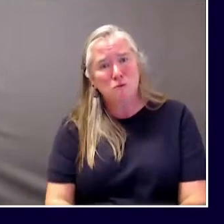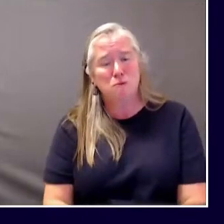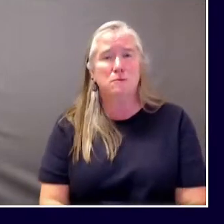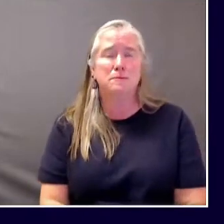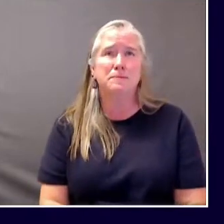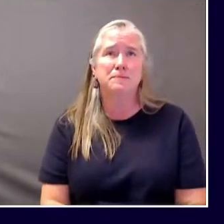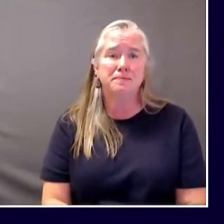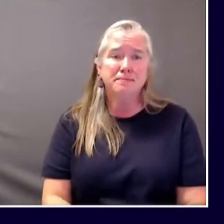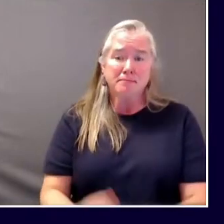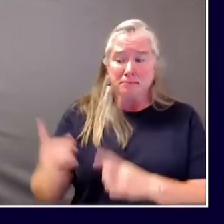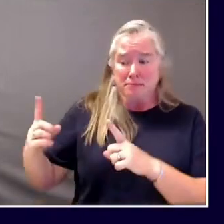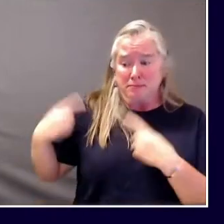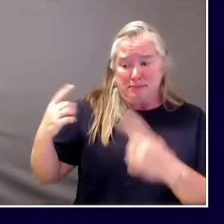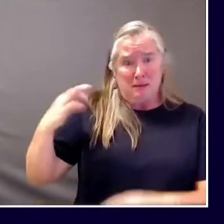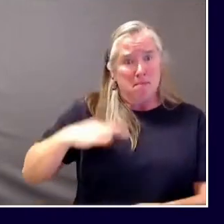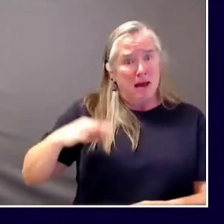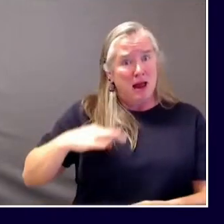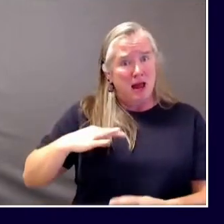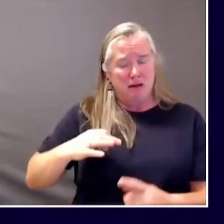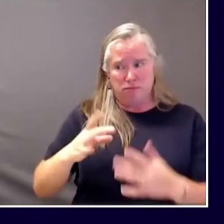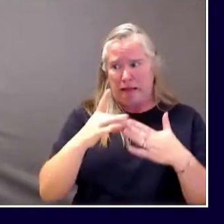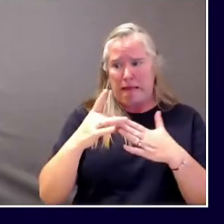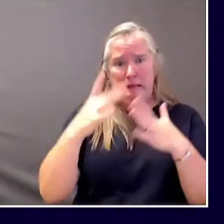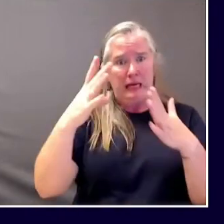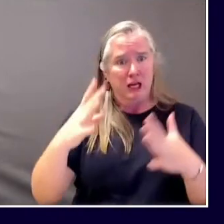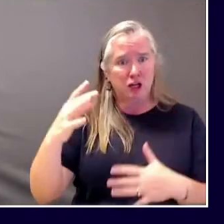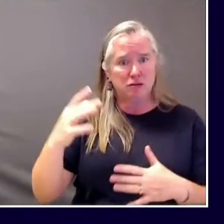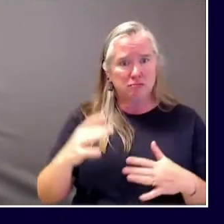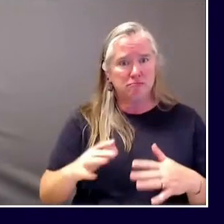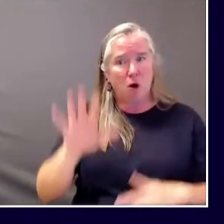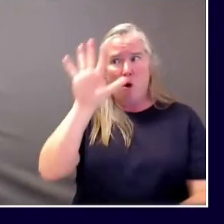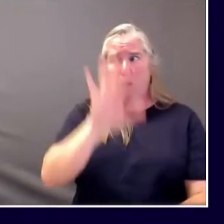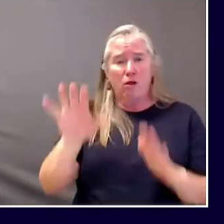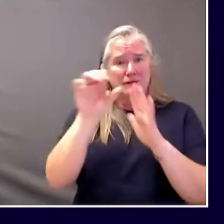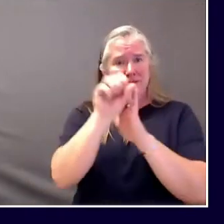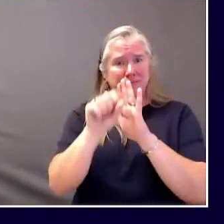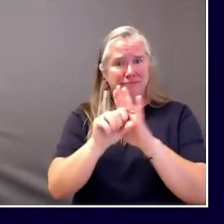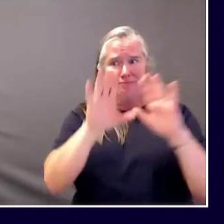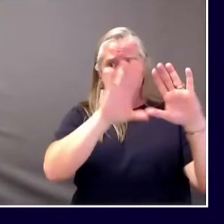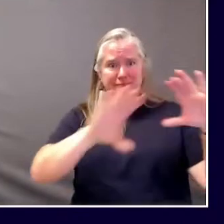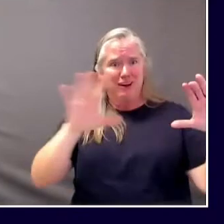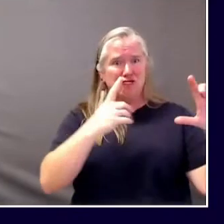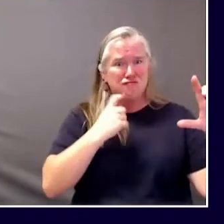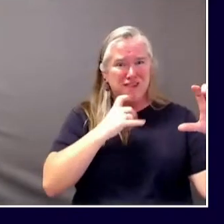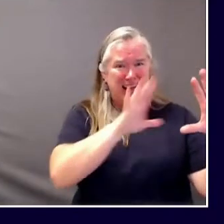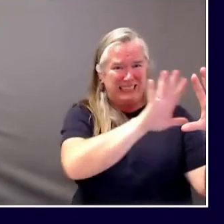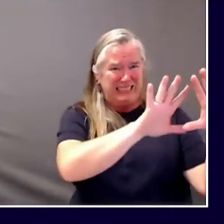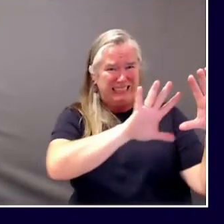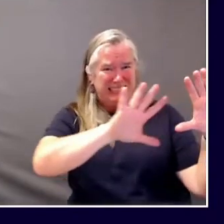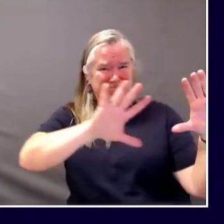the question for us is will we be a beacon of hope to our